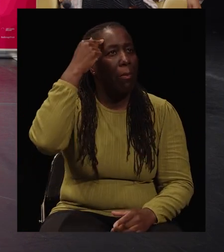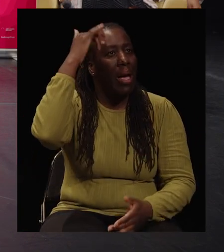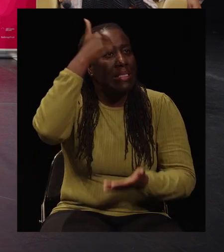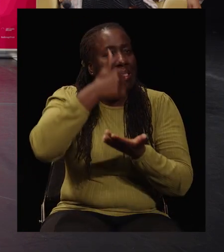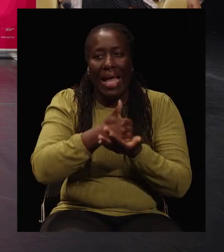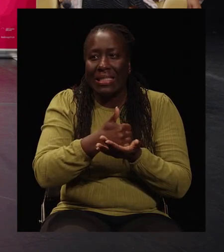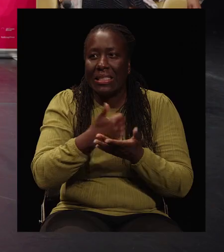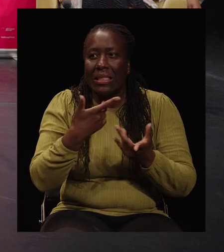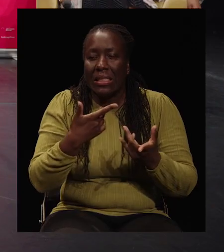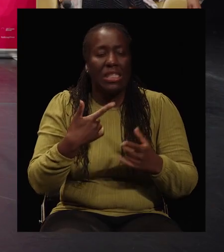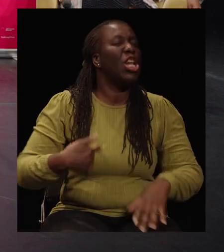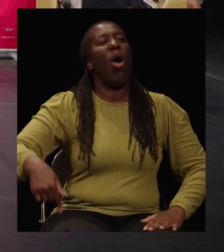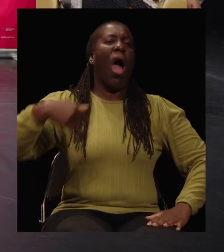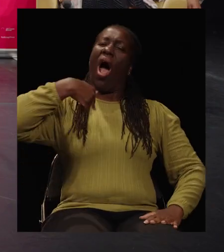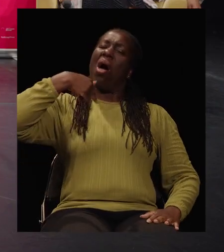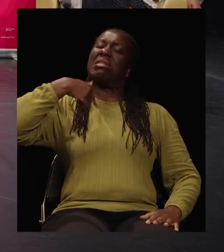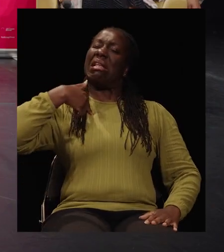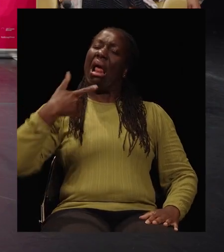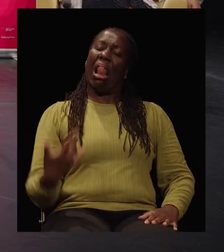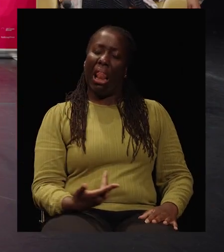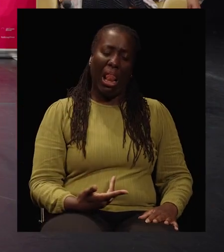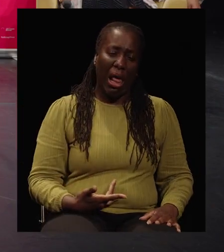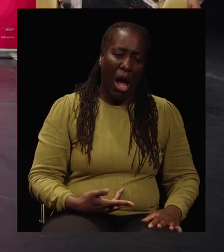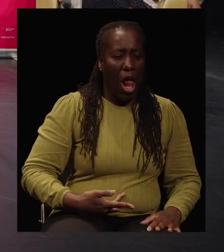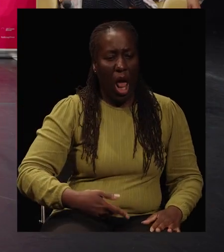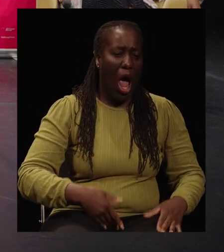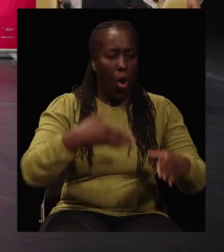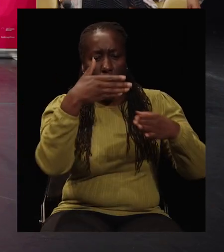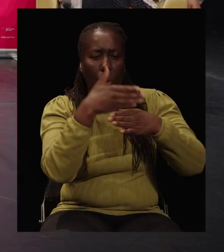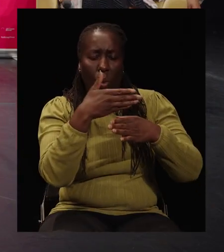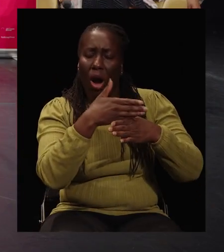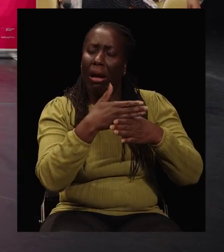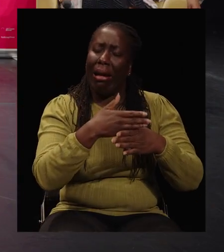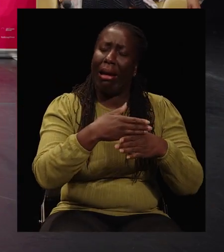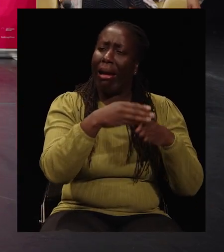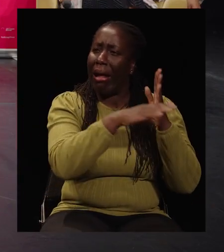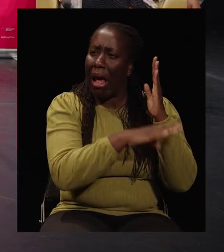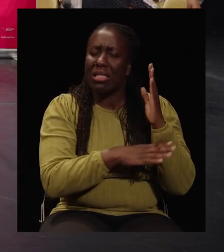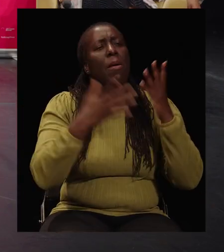Hello, hello, hello. Still working class, which you can be but also recognise where you've got to.